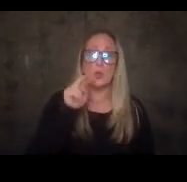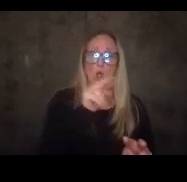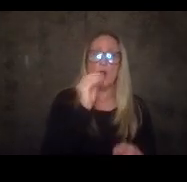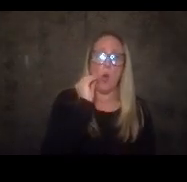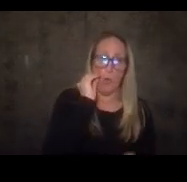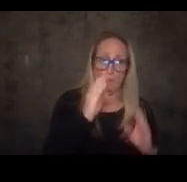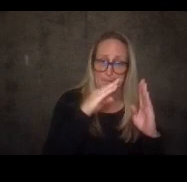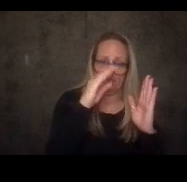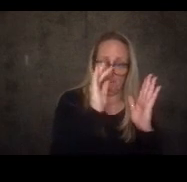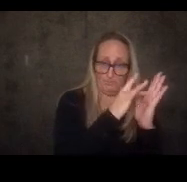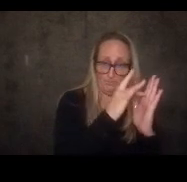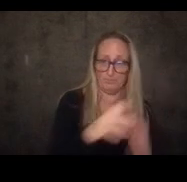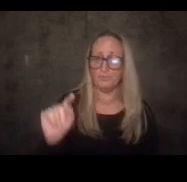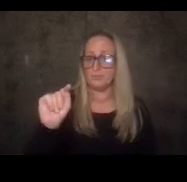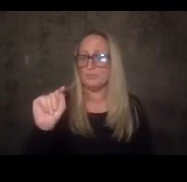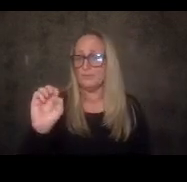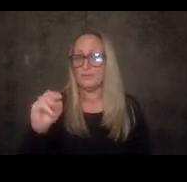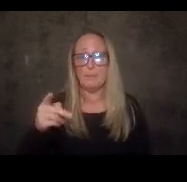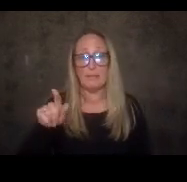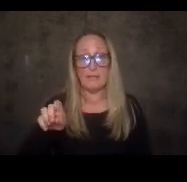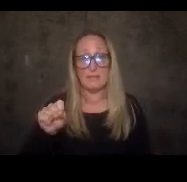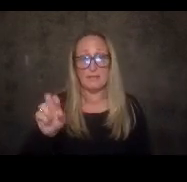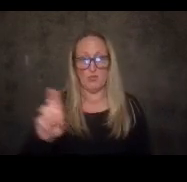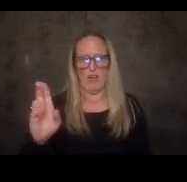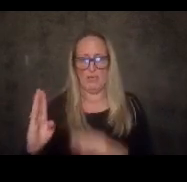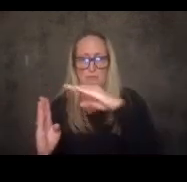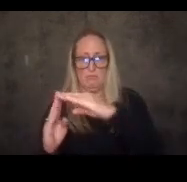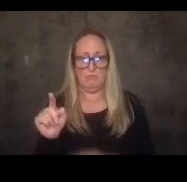check out templates in the right corner. Here you have to click that.